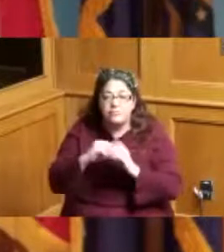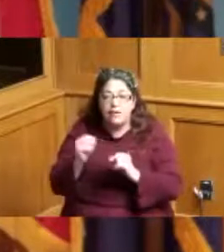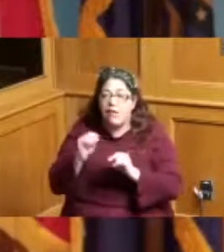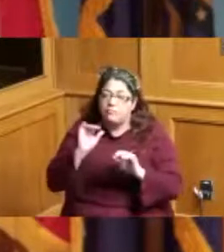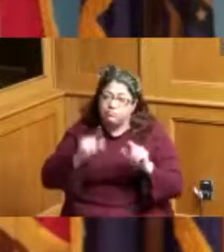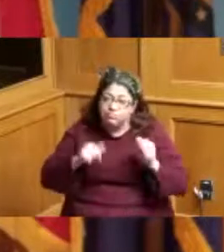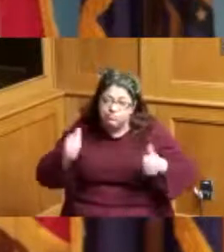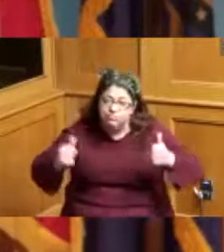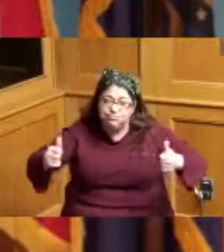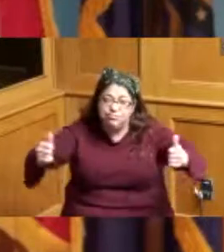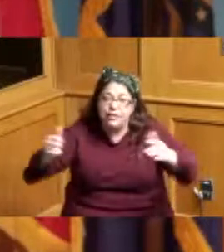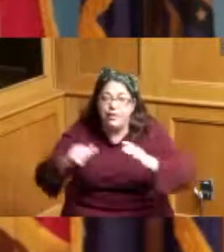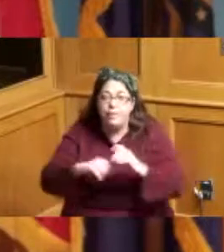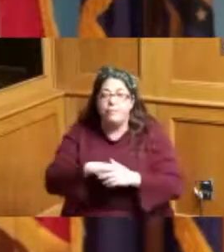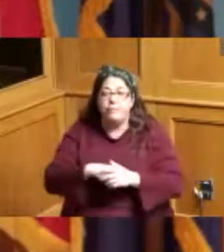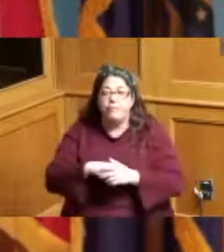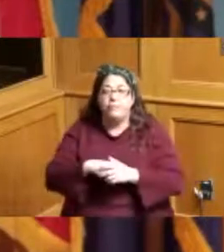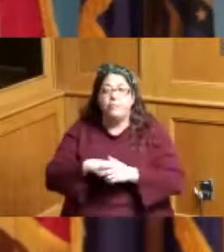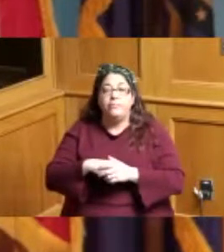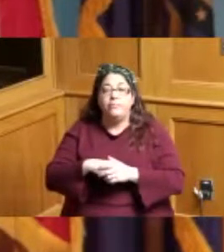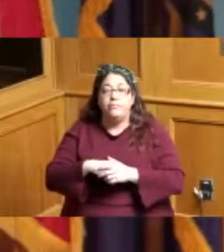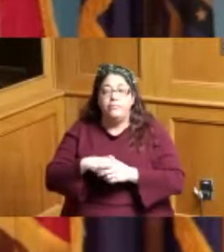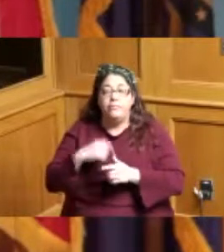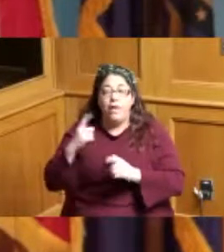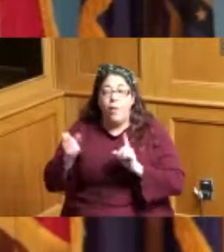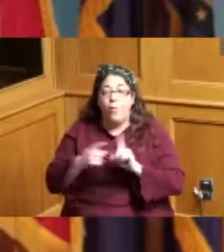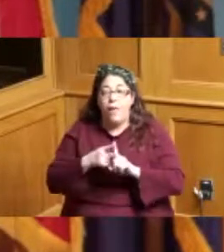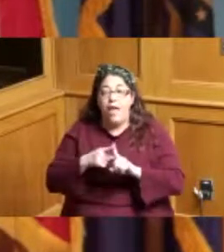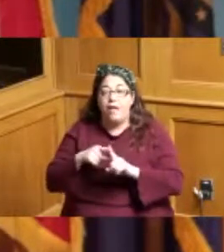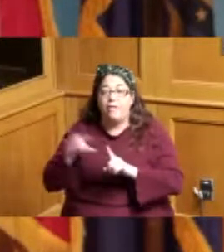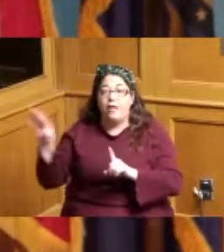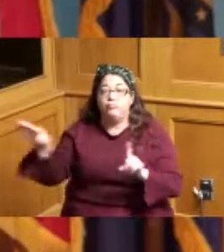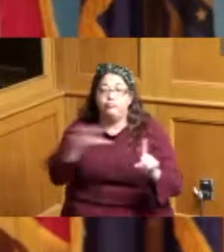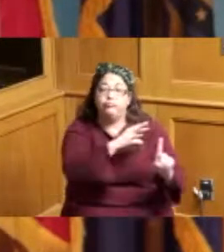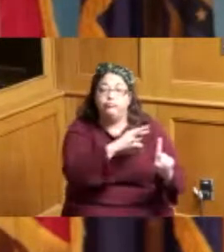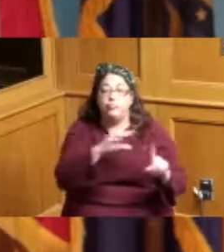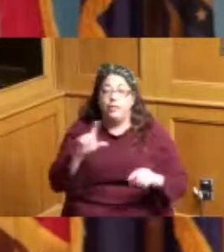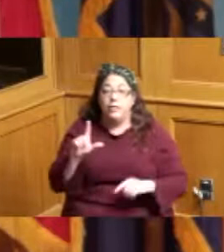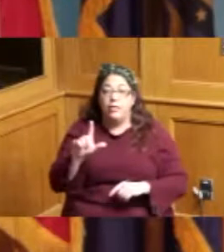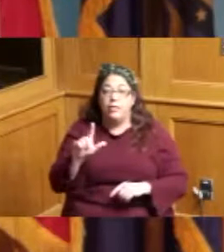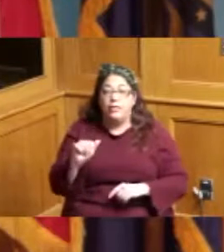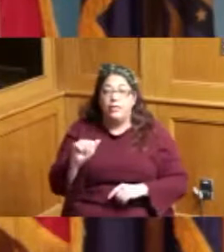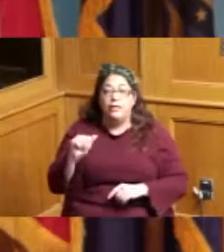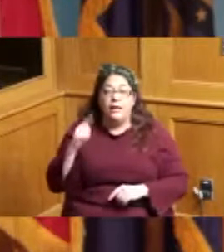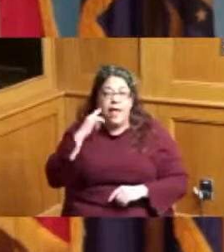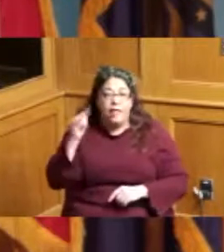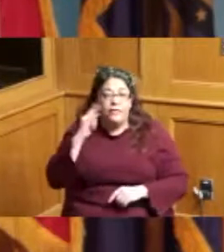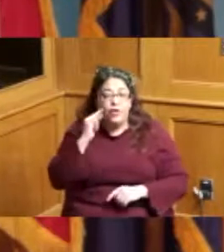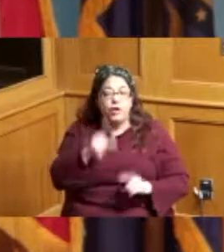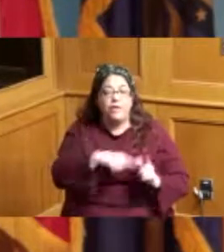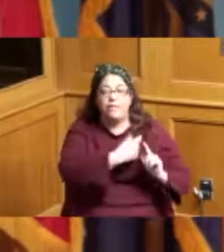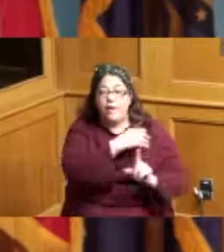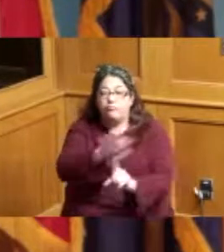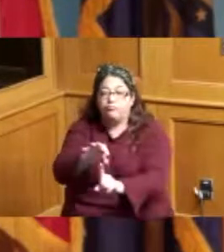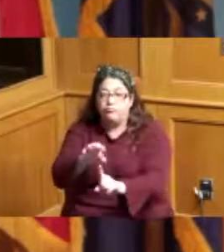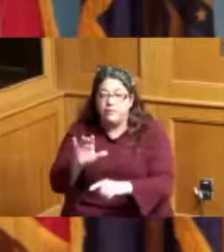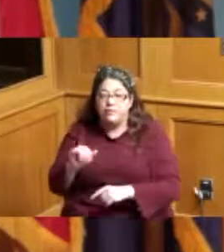and when they cut nationally to l.a they show la and they cut back to us they say oh man